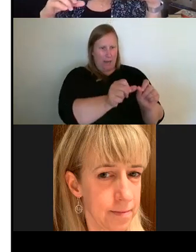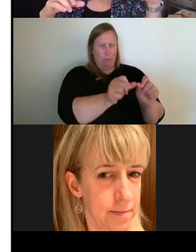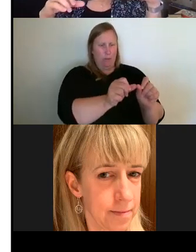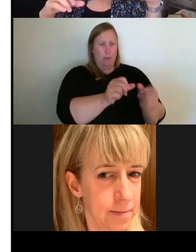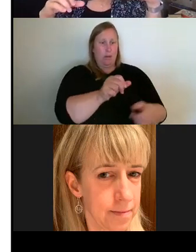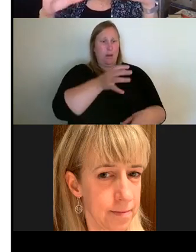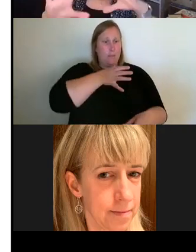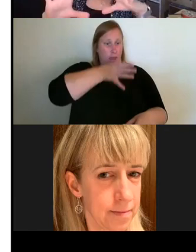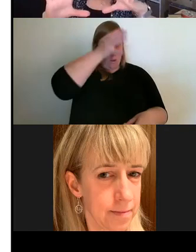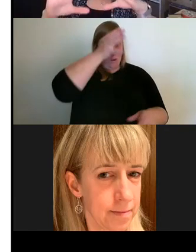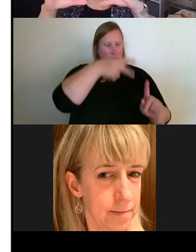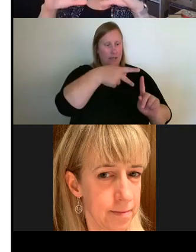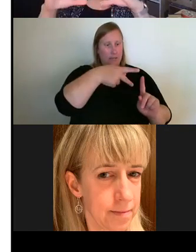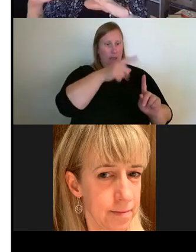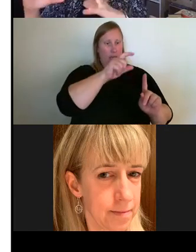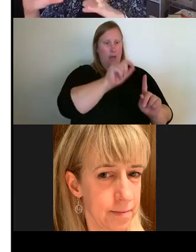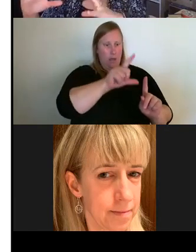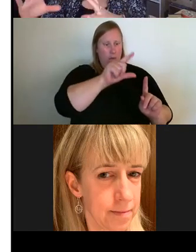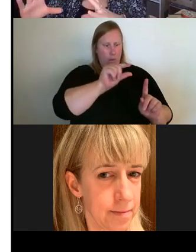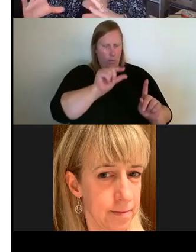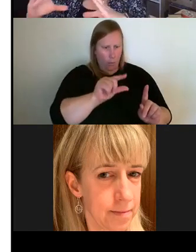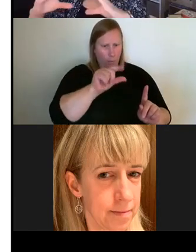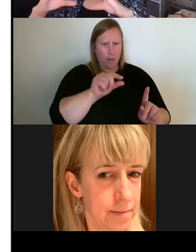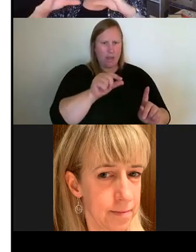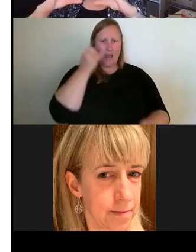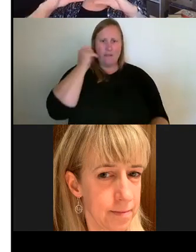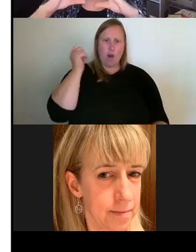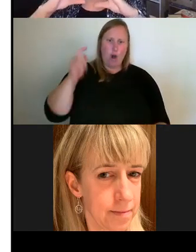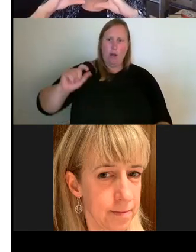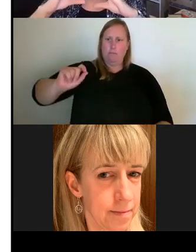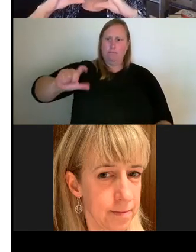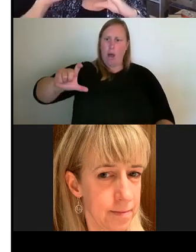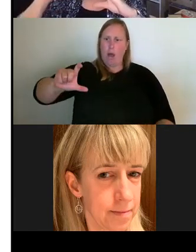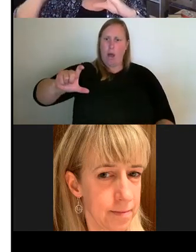mixed case. When you are in all upper case, it's blocky and your